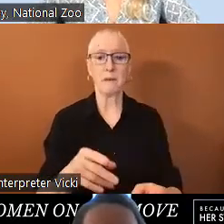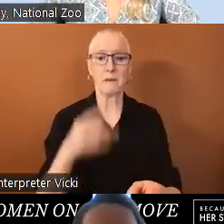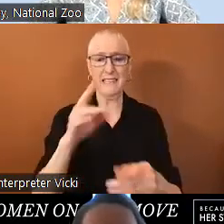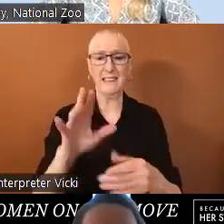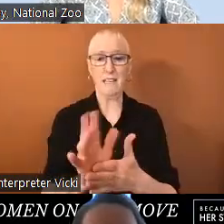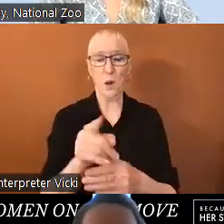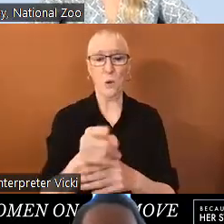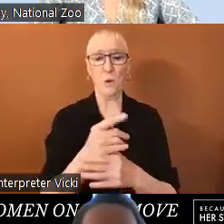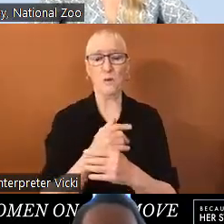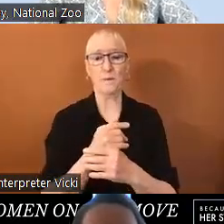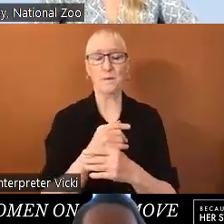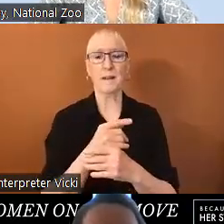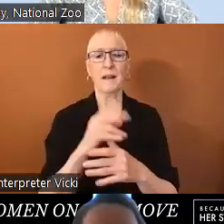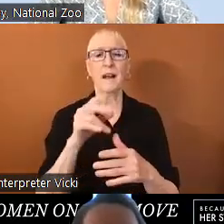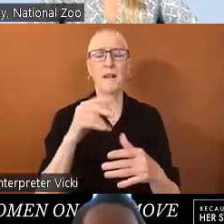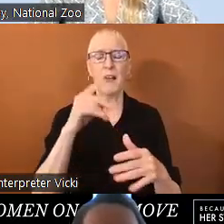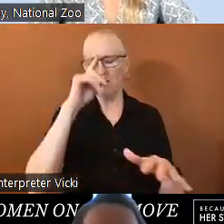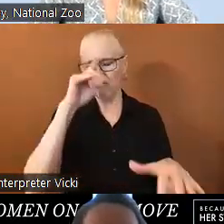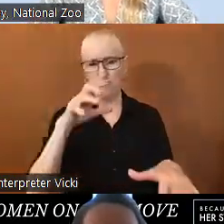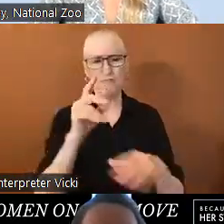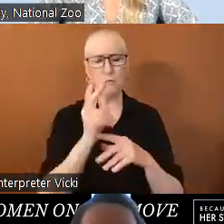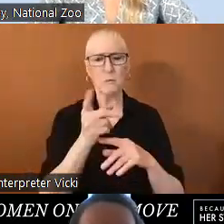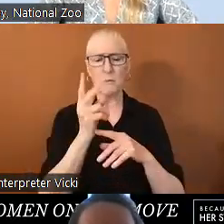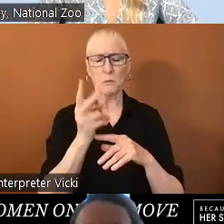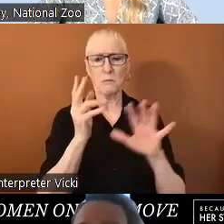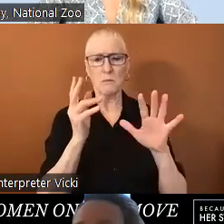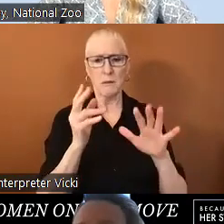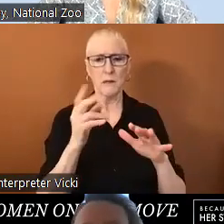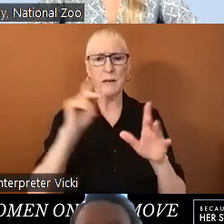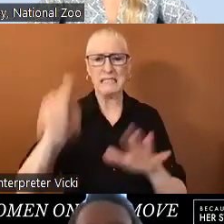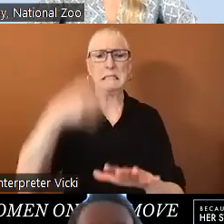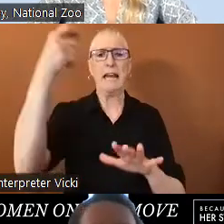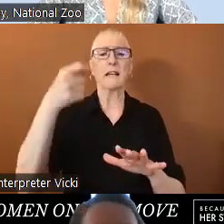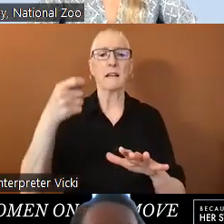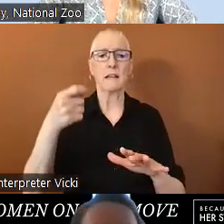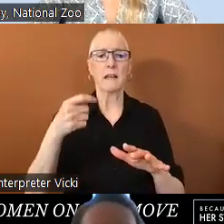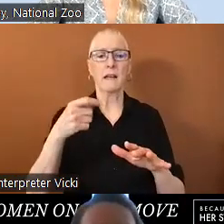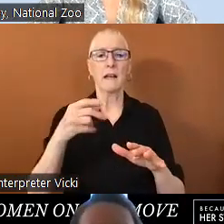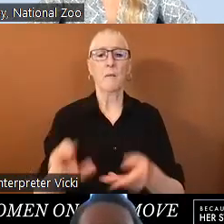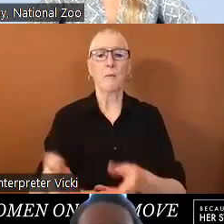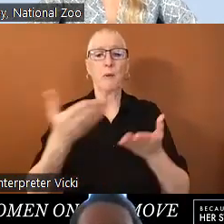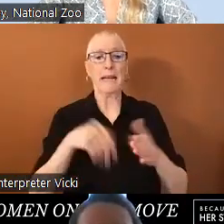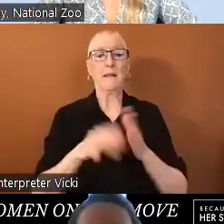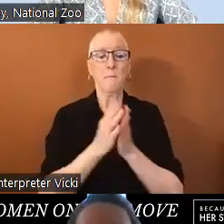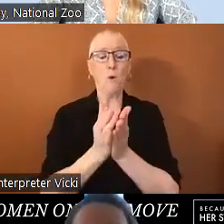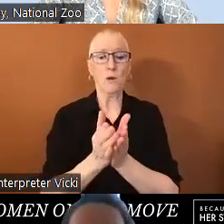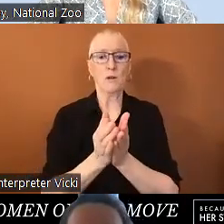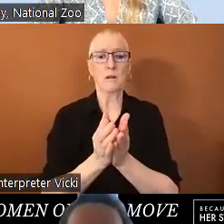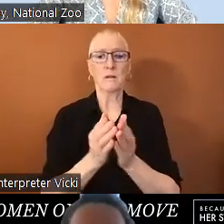and they're stunned for a couple of seconds. We try to net them as quickly as possible. Then they go into the boat um onto a lot... into a live well,